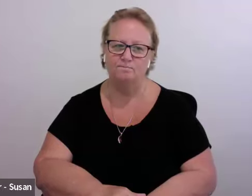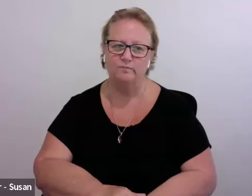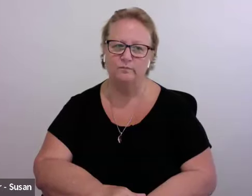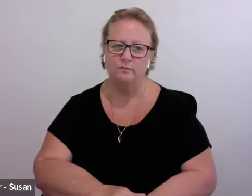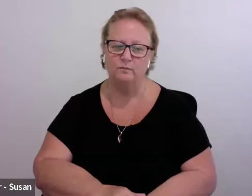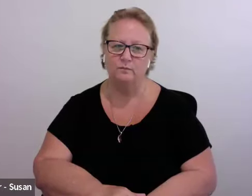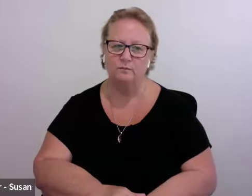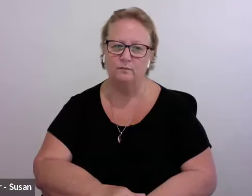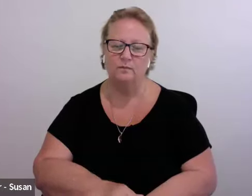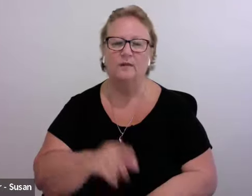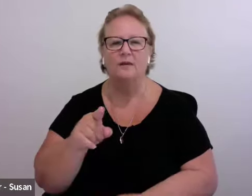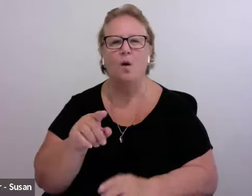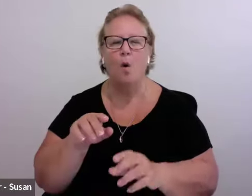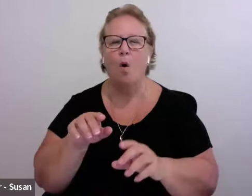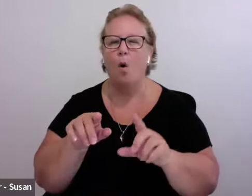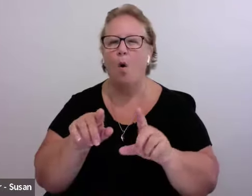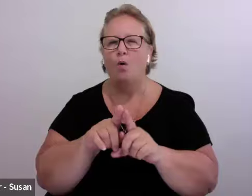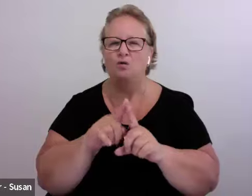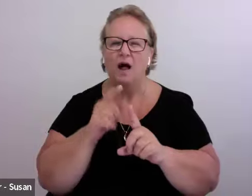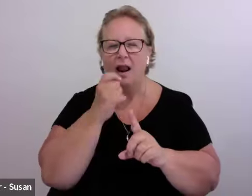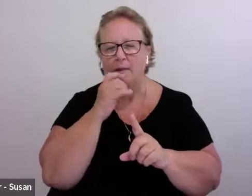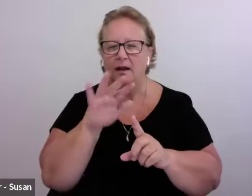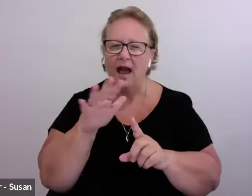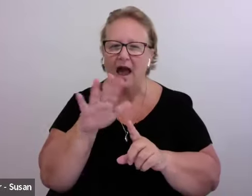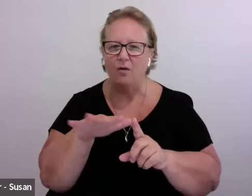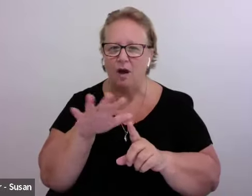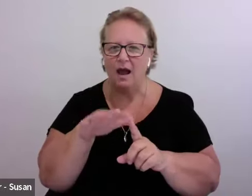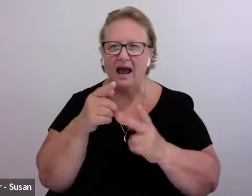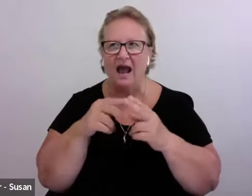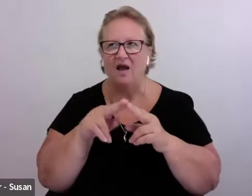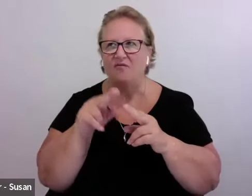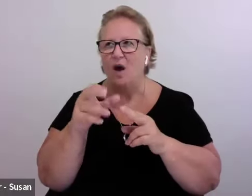have multiple teams. However that said, and again